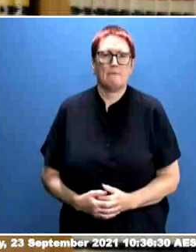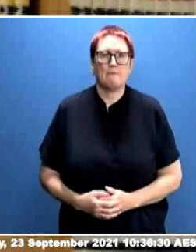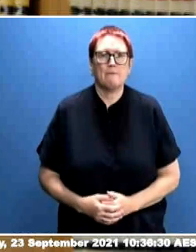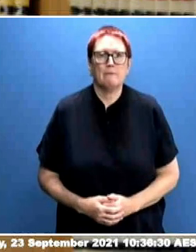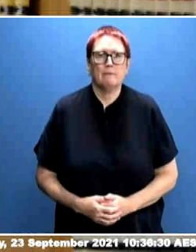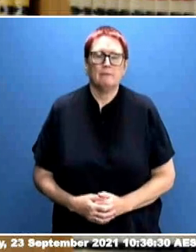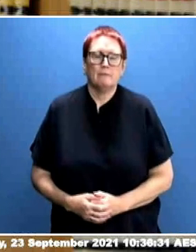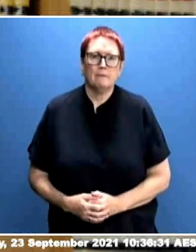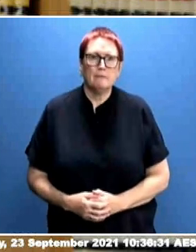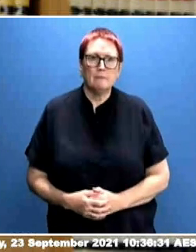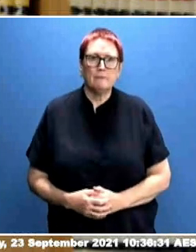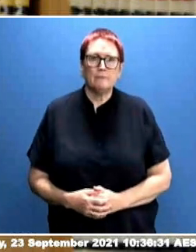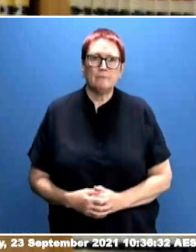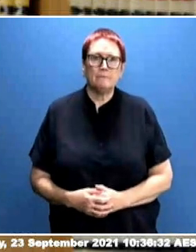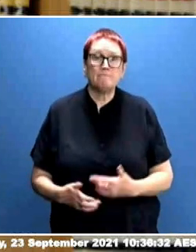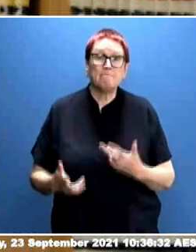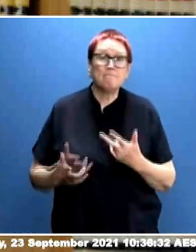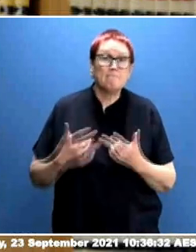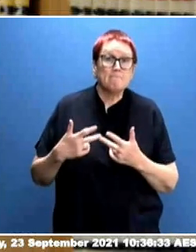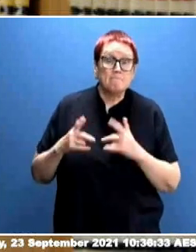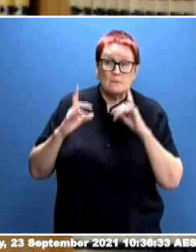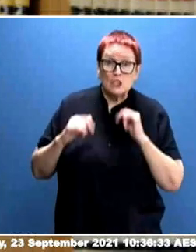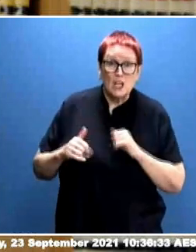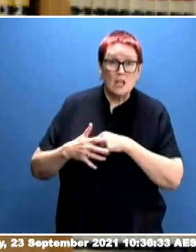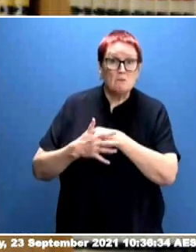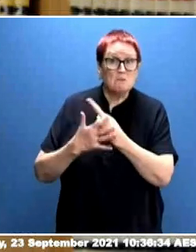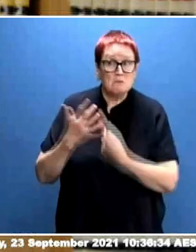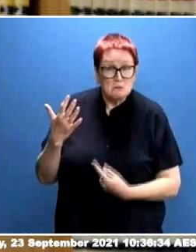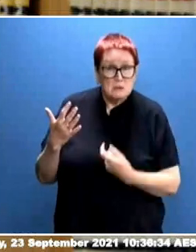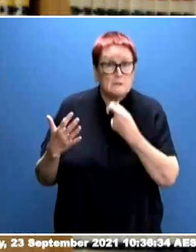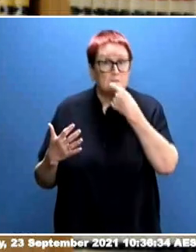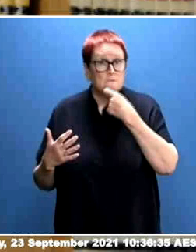The indicators that we select, there are a few that are similar,